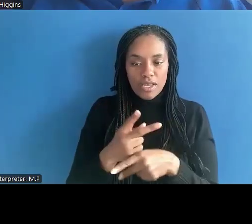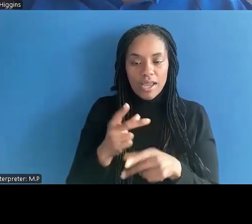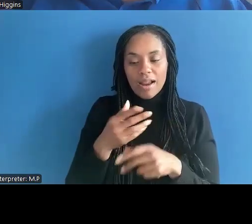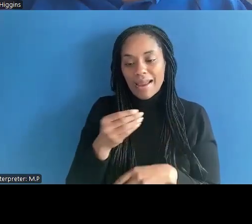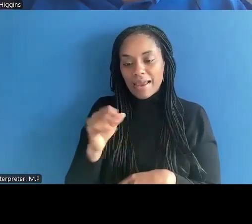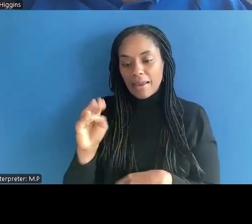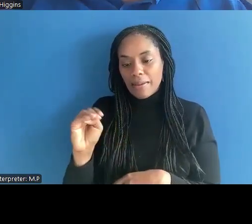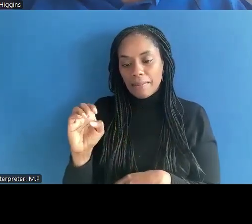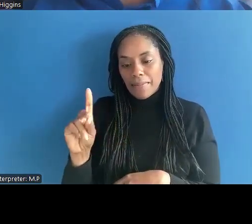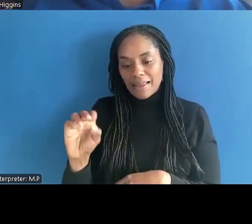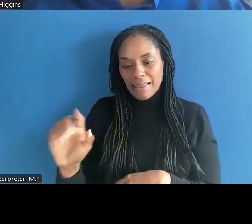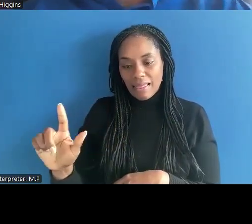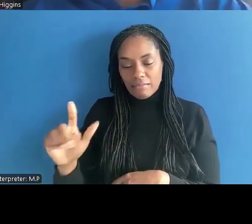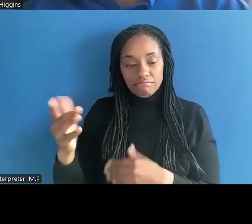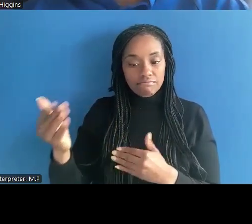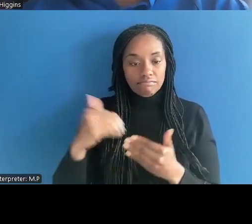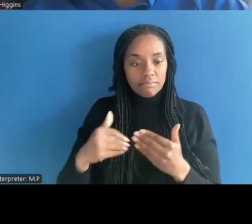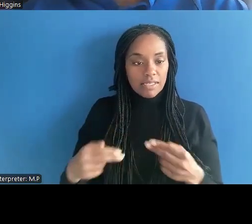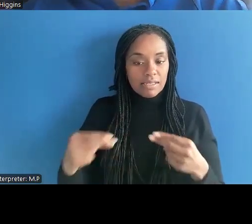Next slide please.